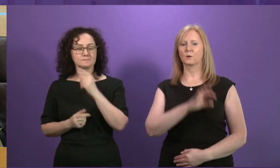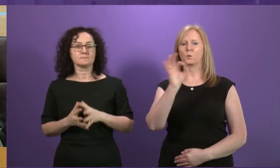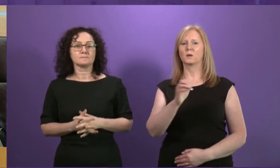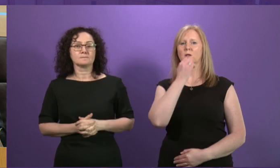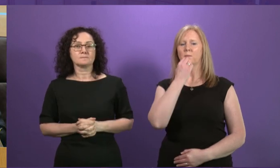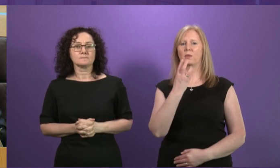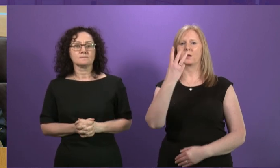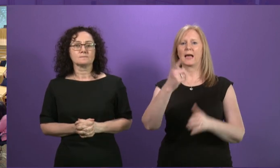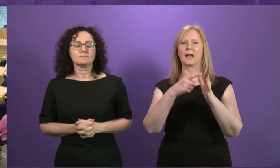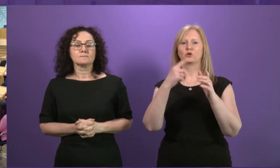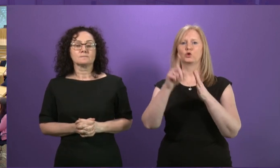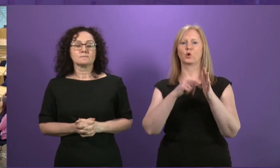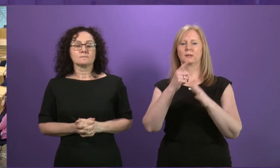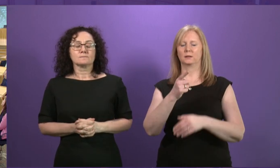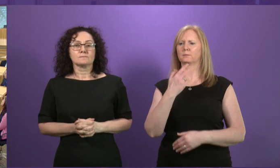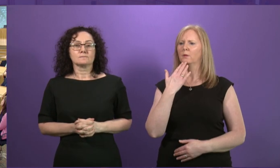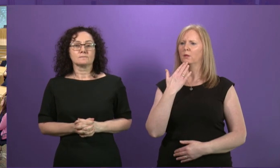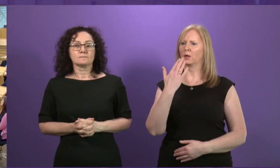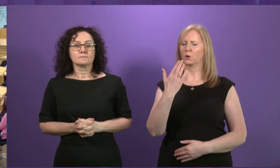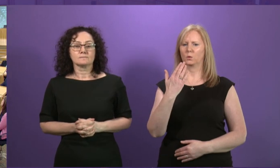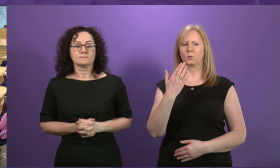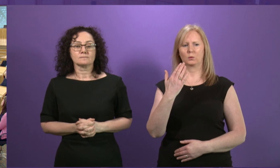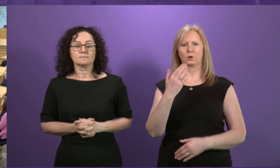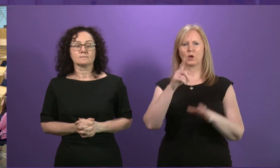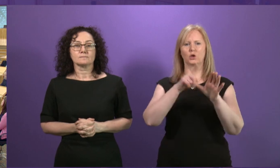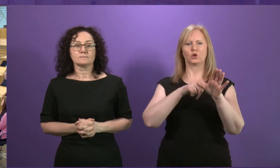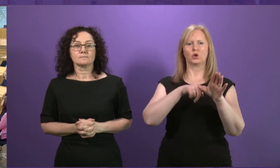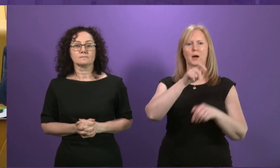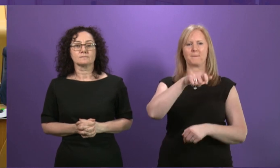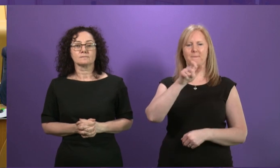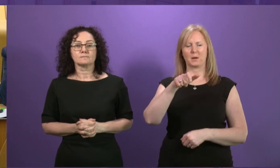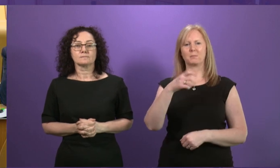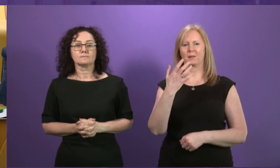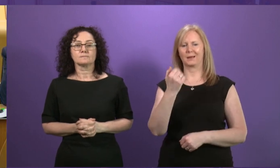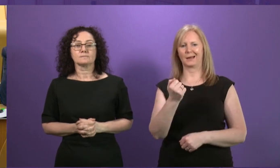Alison Johnstone (Lothian) (Green): Young people are twice as likely to be injured